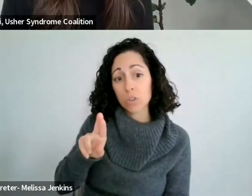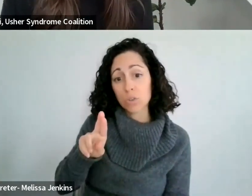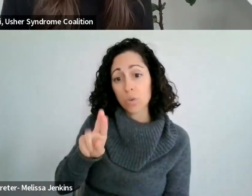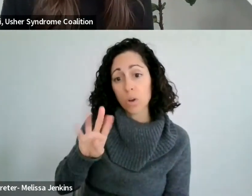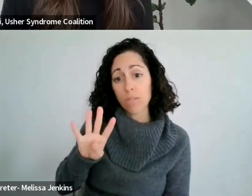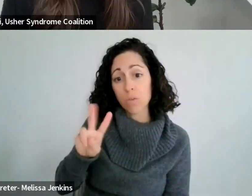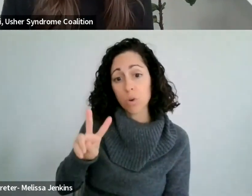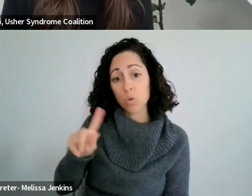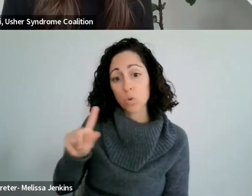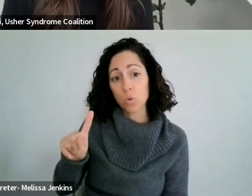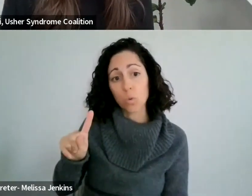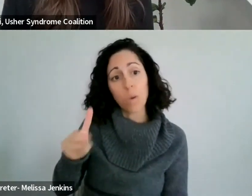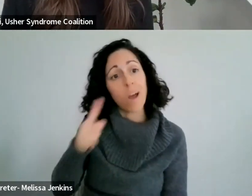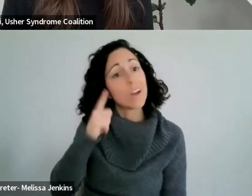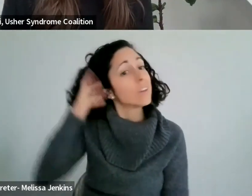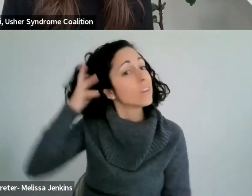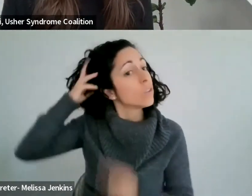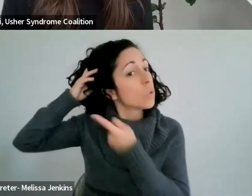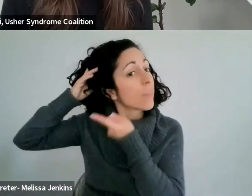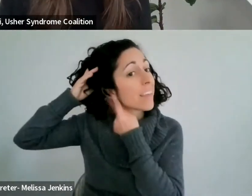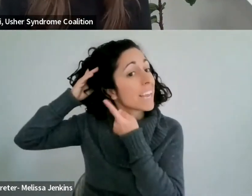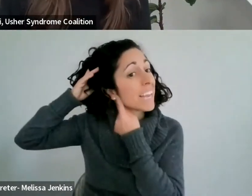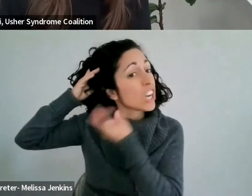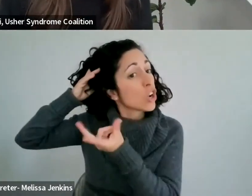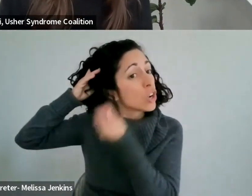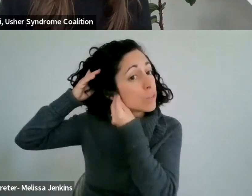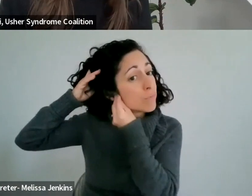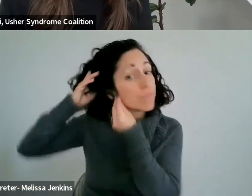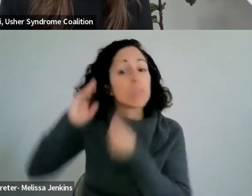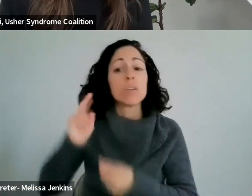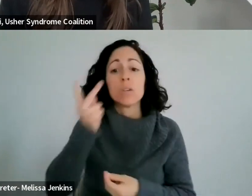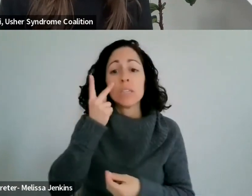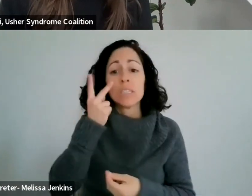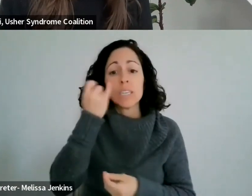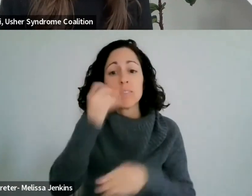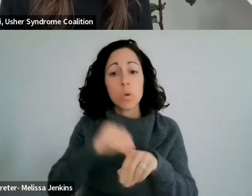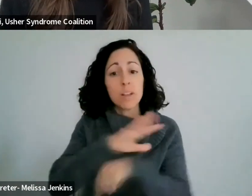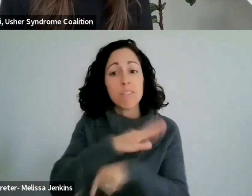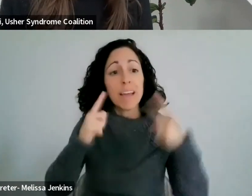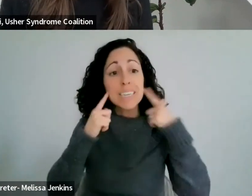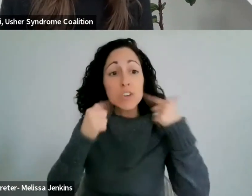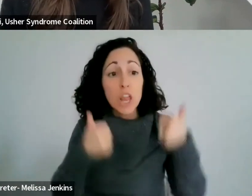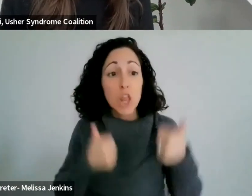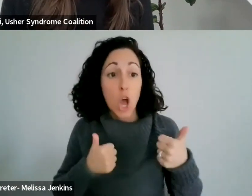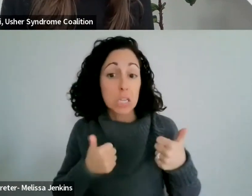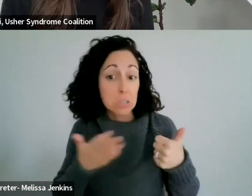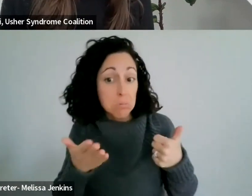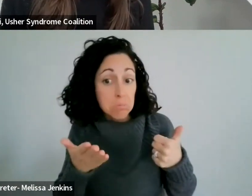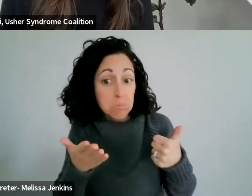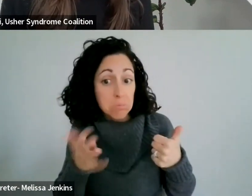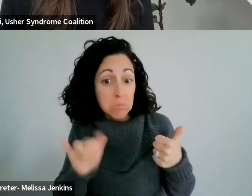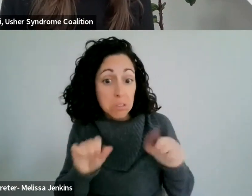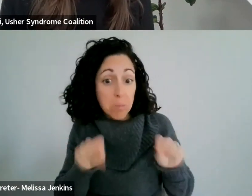as well to see if it can affect hearing loss? Would you like me to take that, Doreen, or jump again?